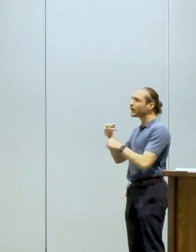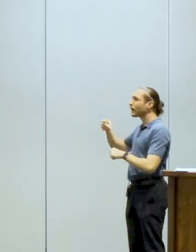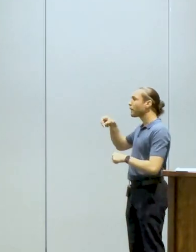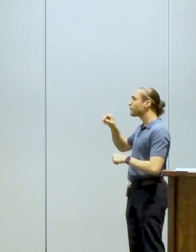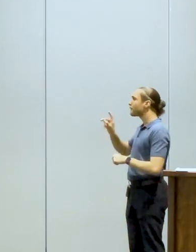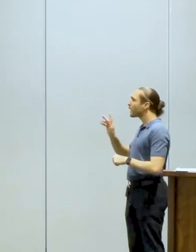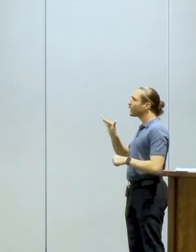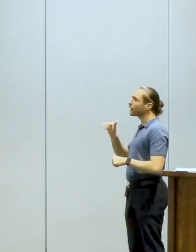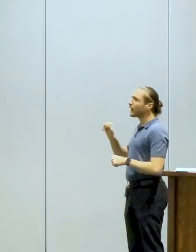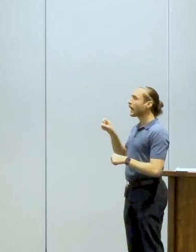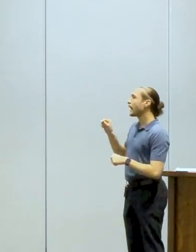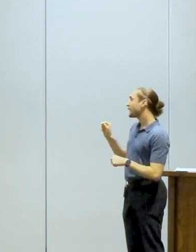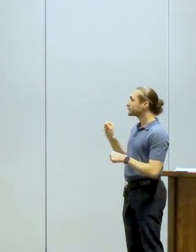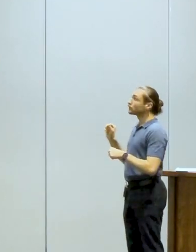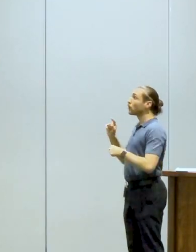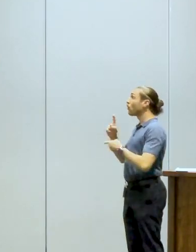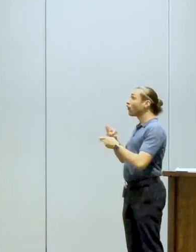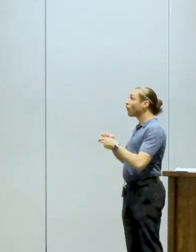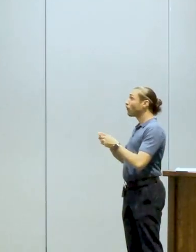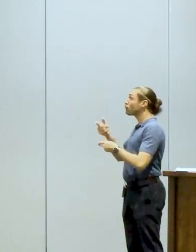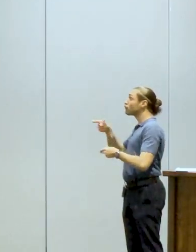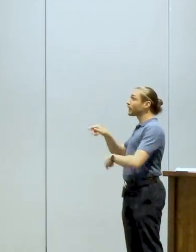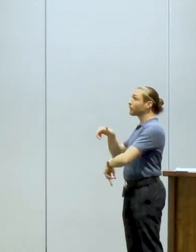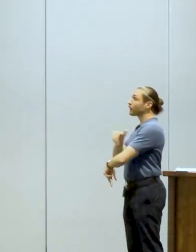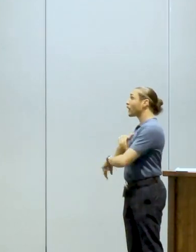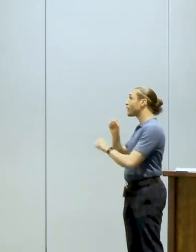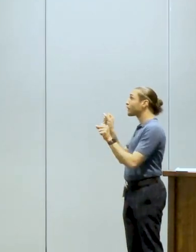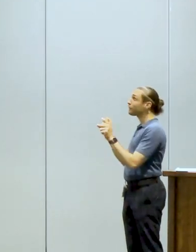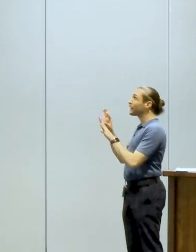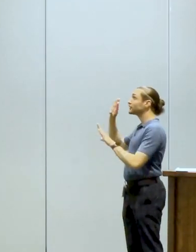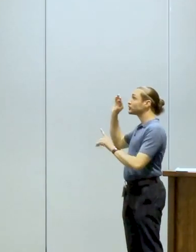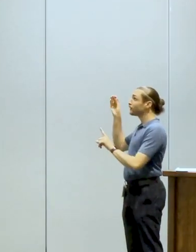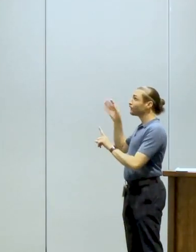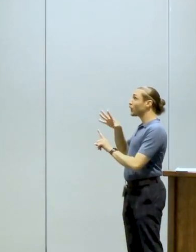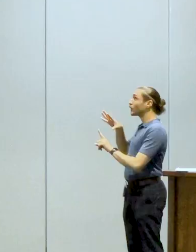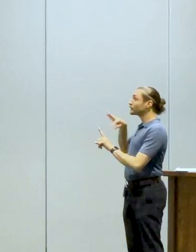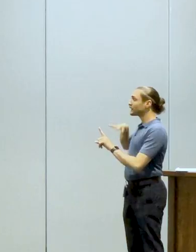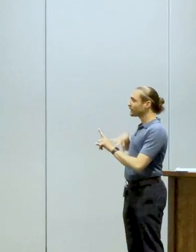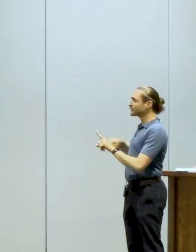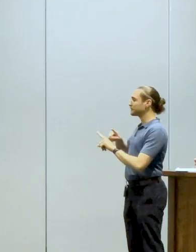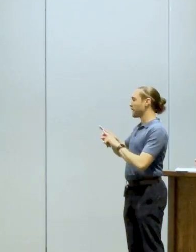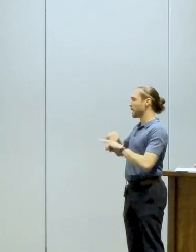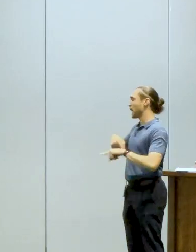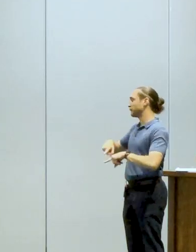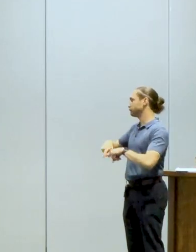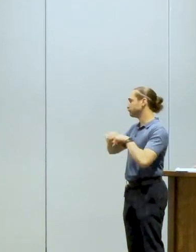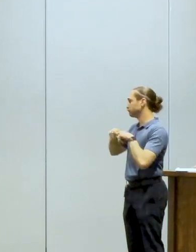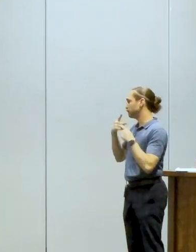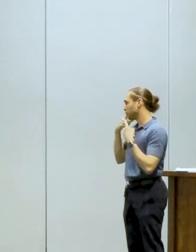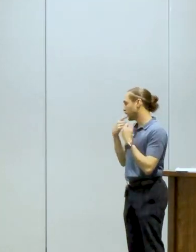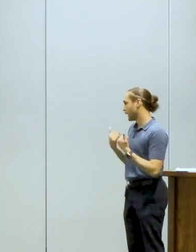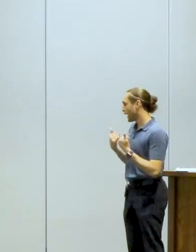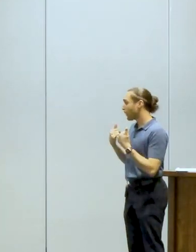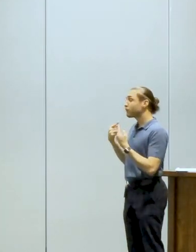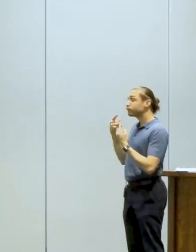photosynthesis. But I think that's what I'll leave you with today, is that prompt engineering is a great way to